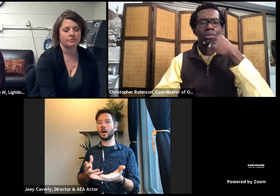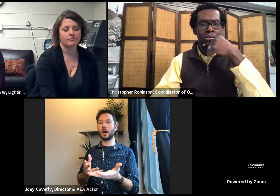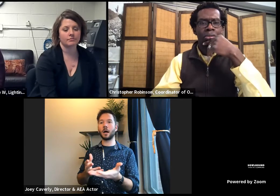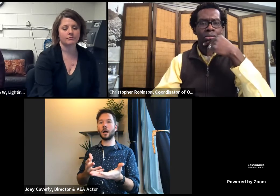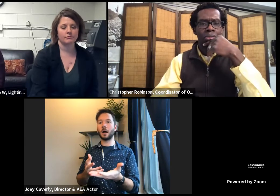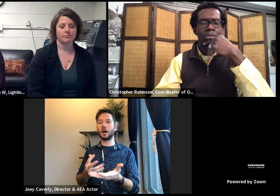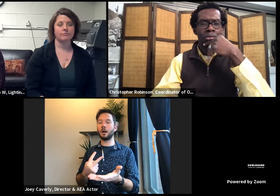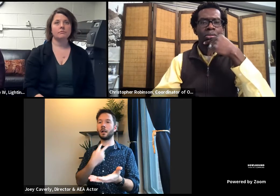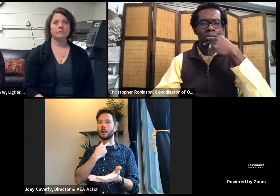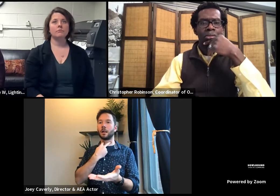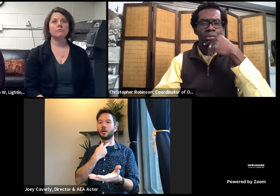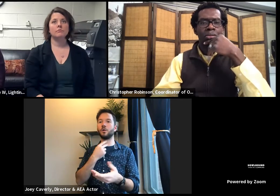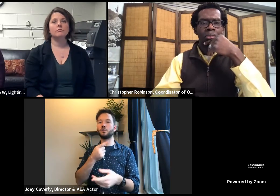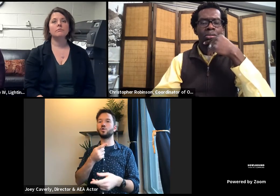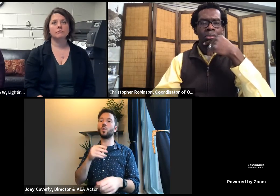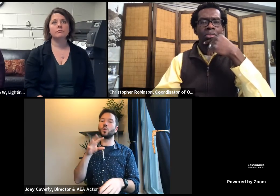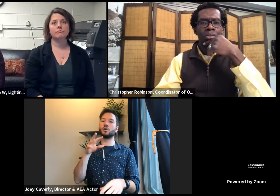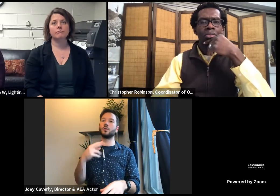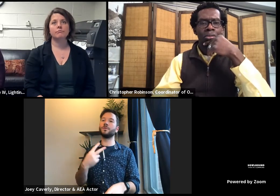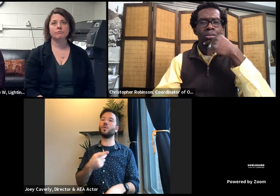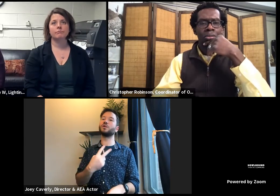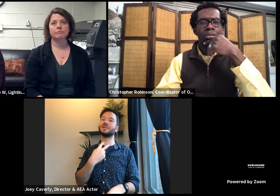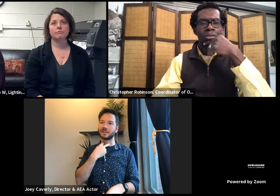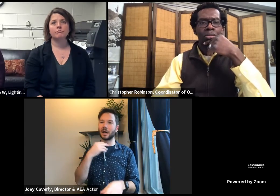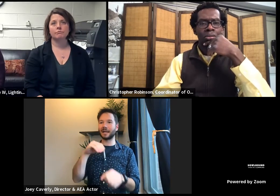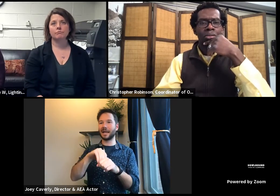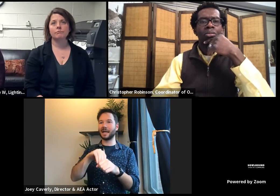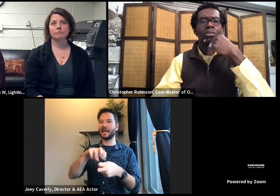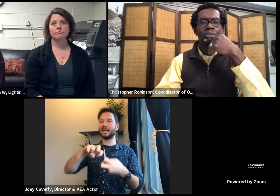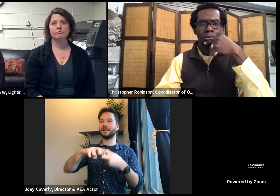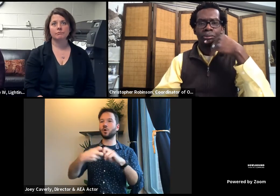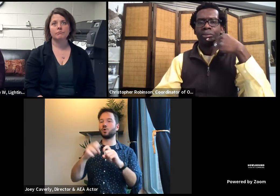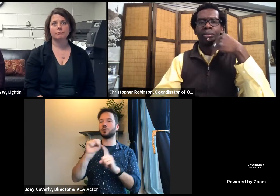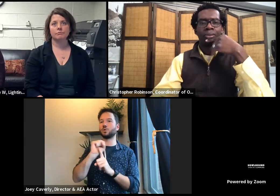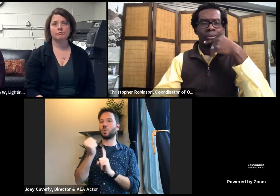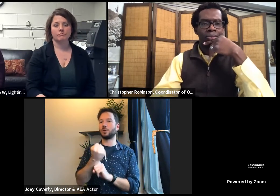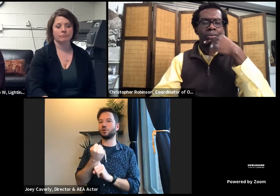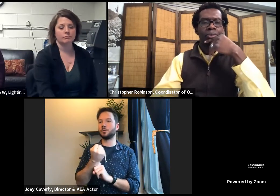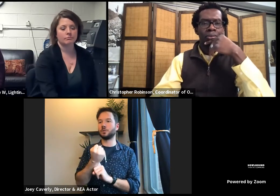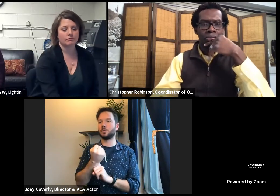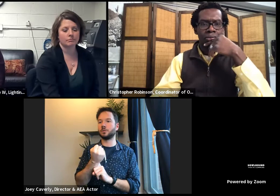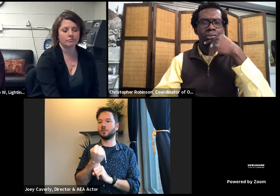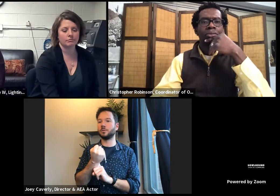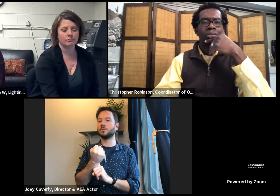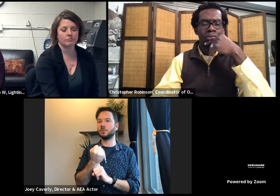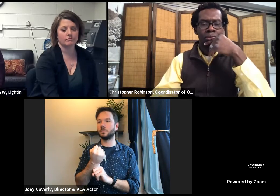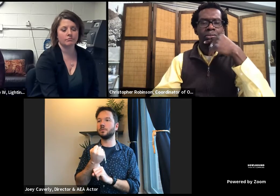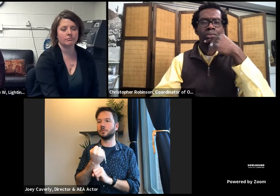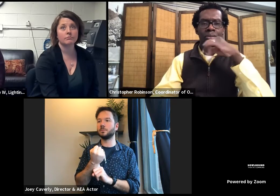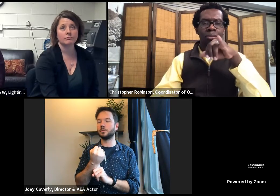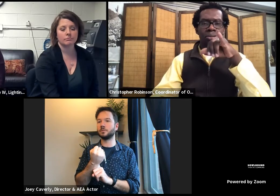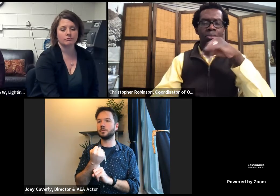I found out that they were bound to this contract. The theater company was stuck in a difficult situation.